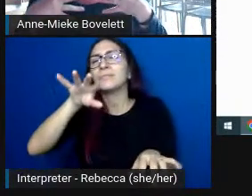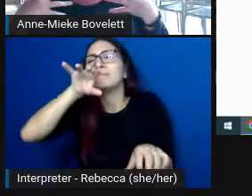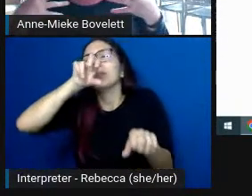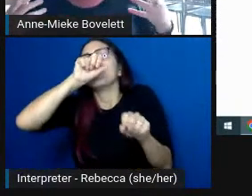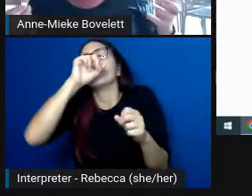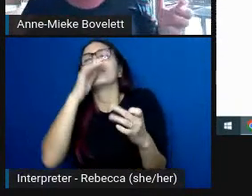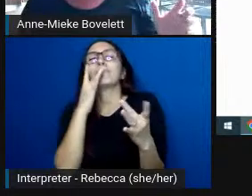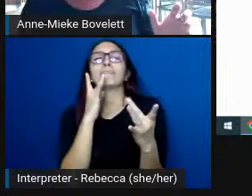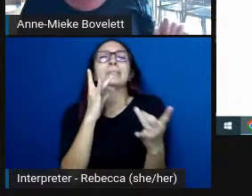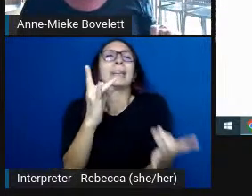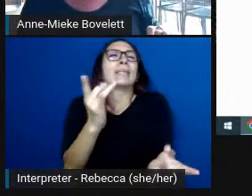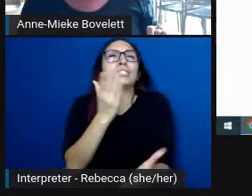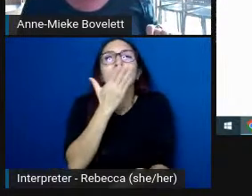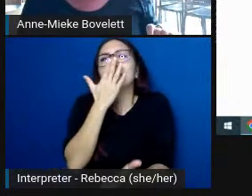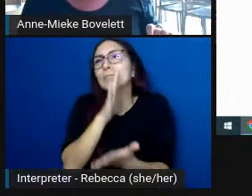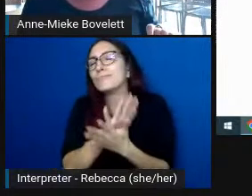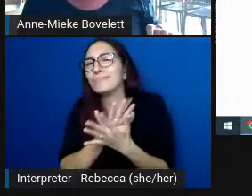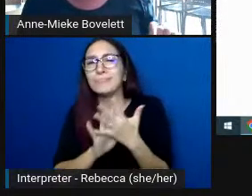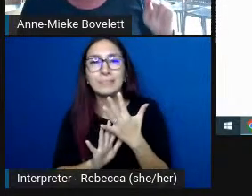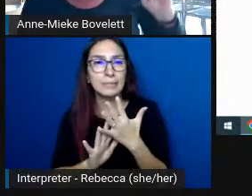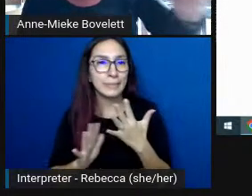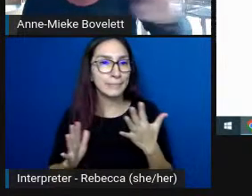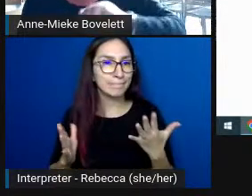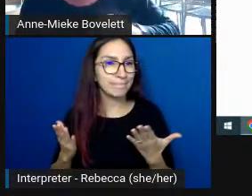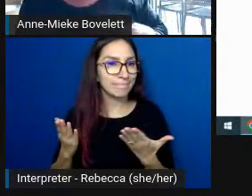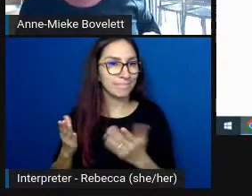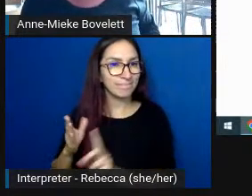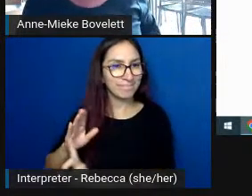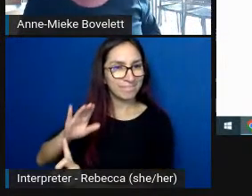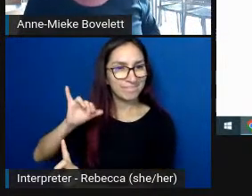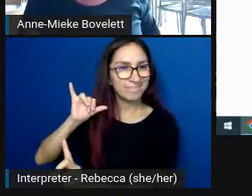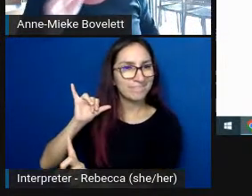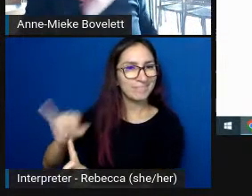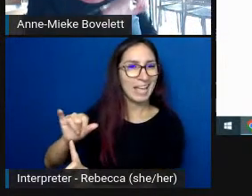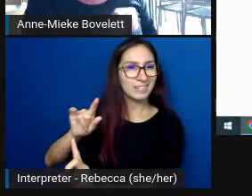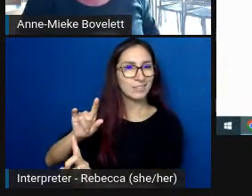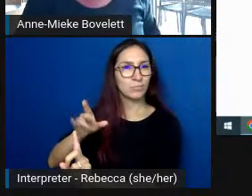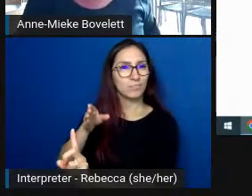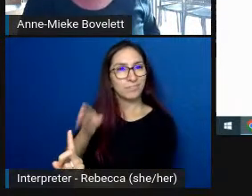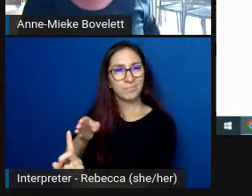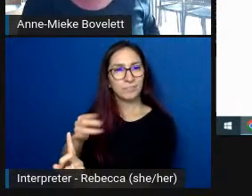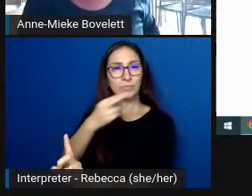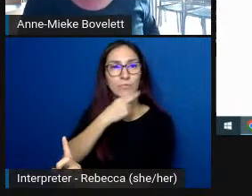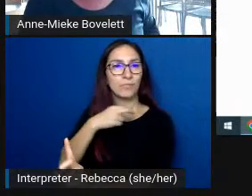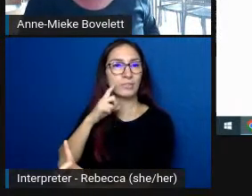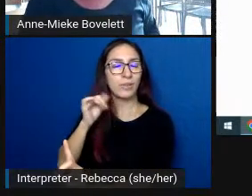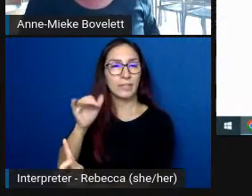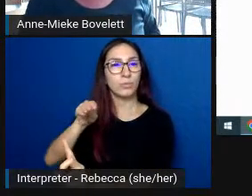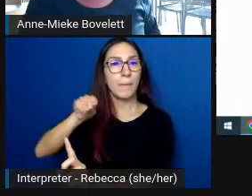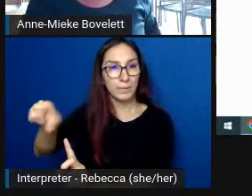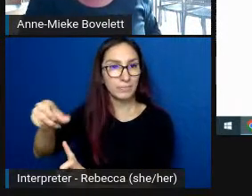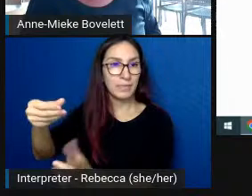restaurant. There is nice background music and smells from the kitchen are delicious.